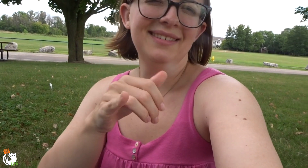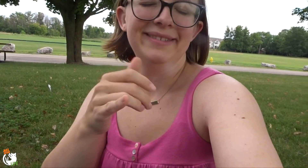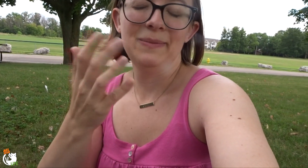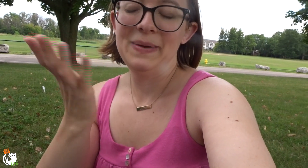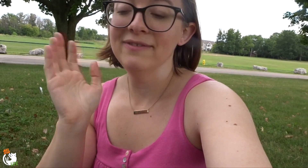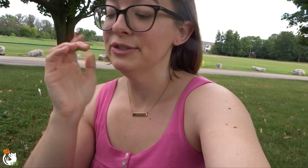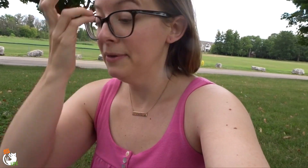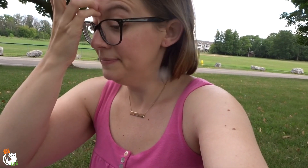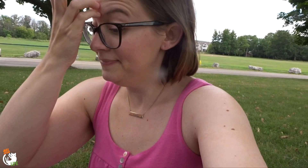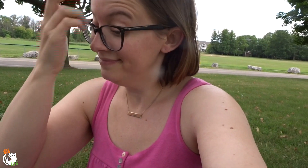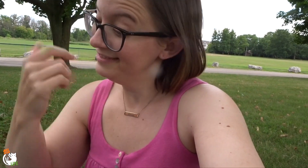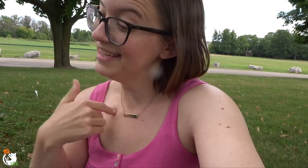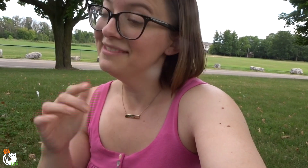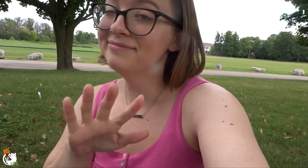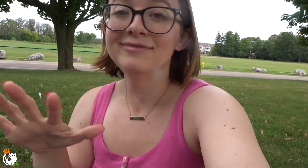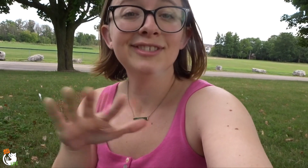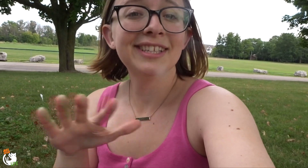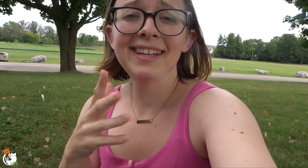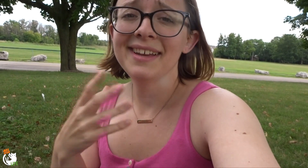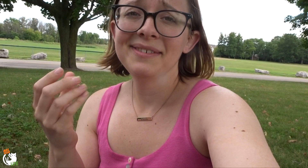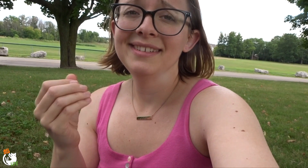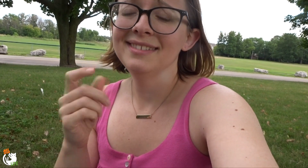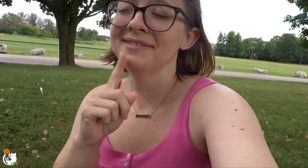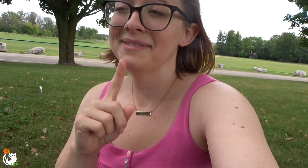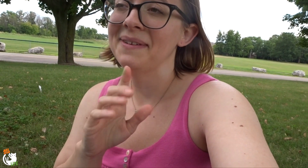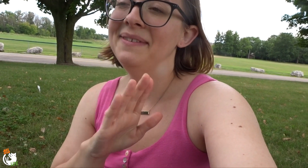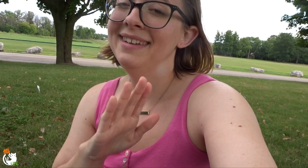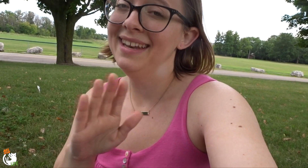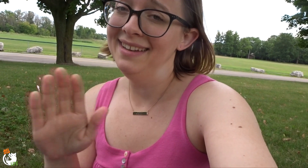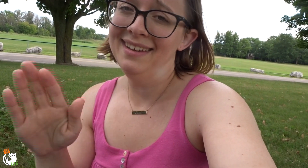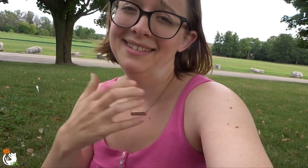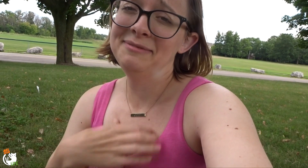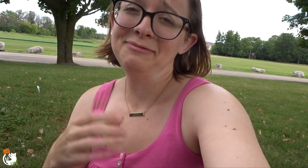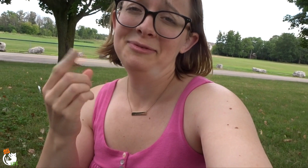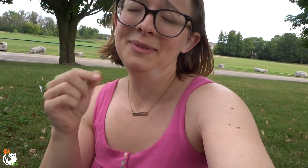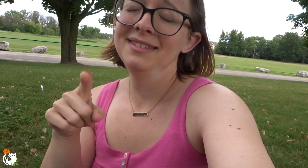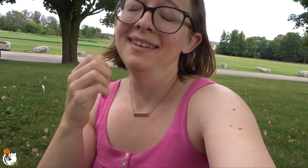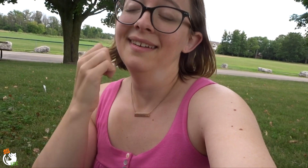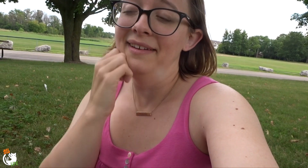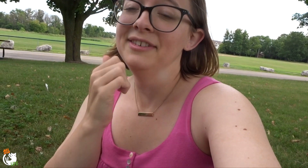I thought I knew one person, but I didn't. We're just gonna chill out. It is SO nice!